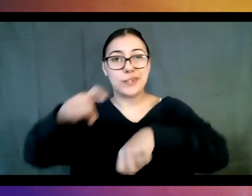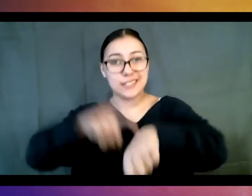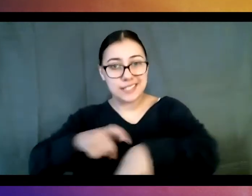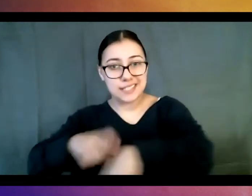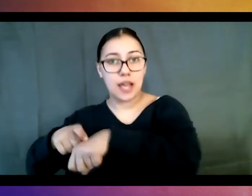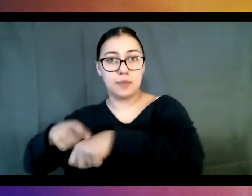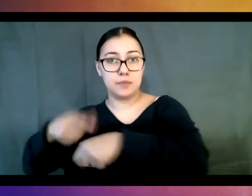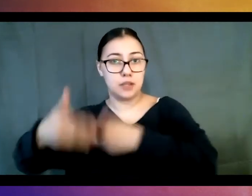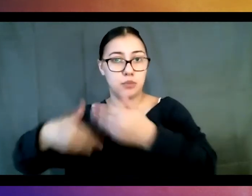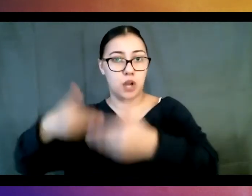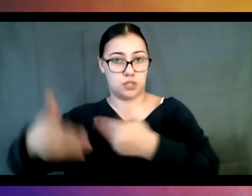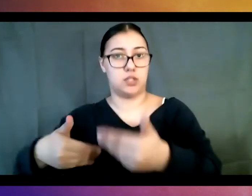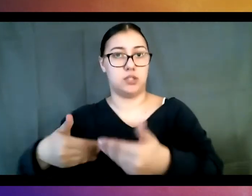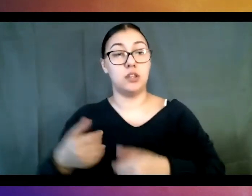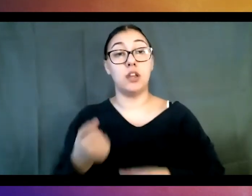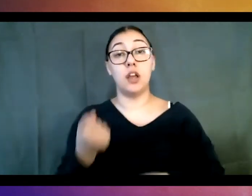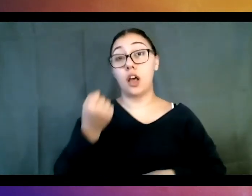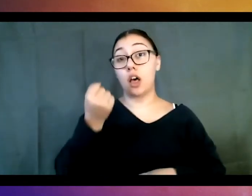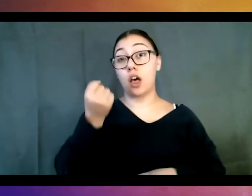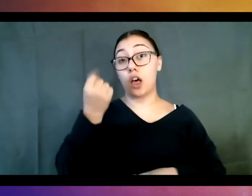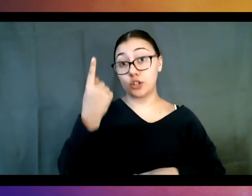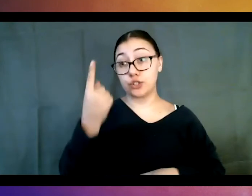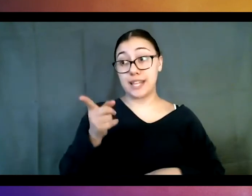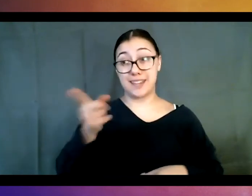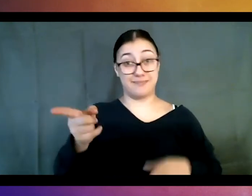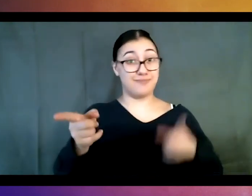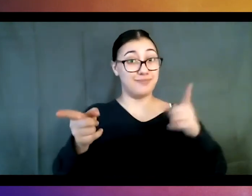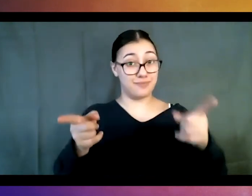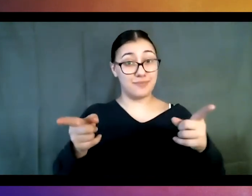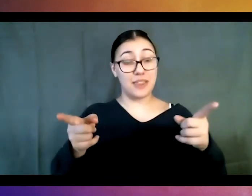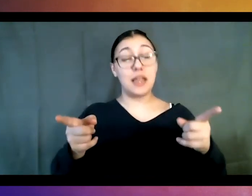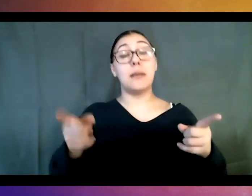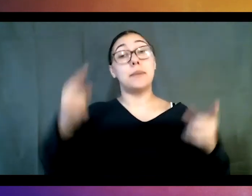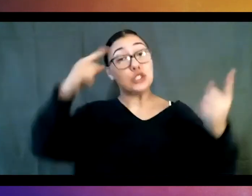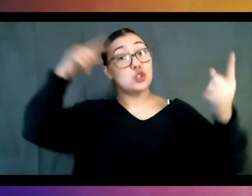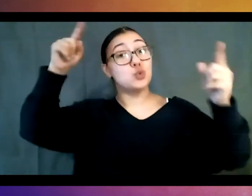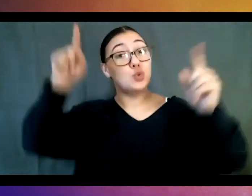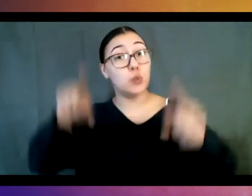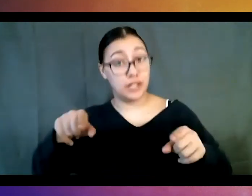Both parties have to agree to mediate or it cannot take place.